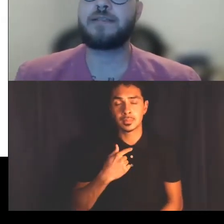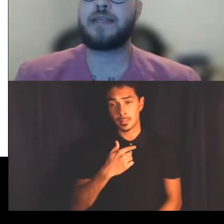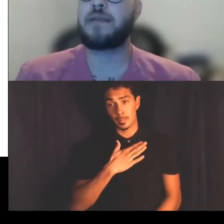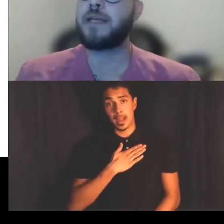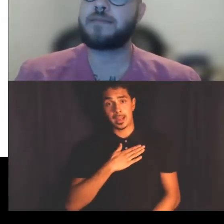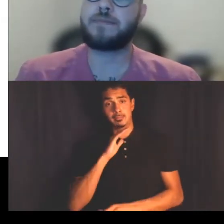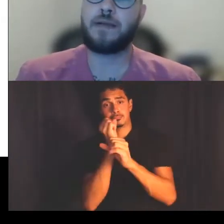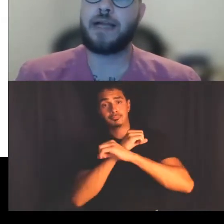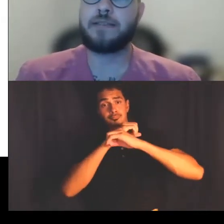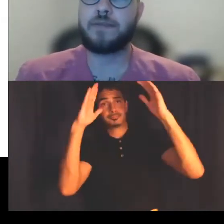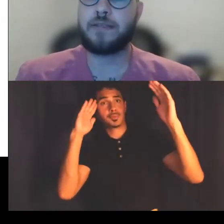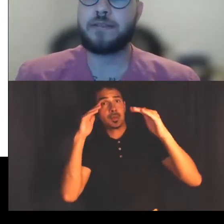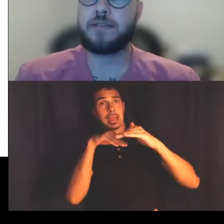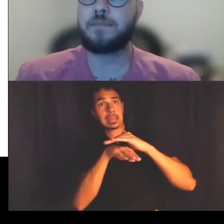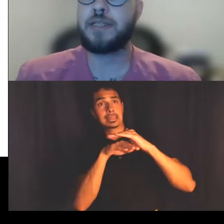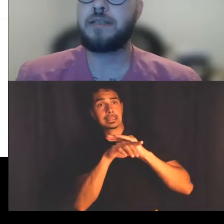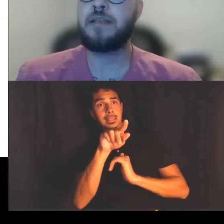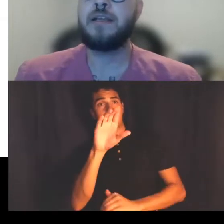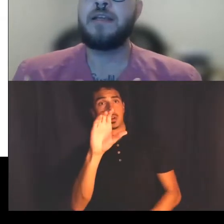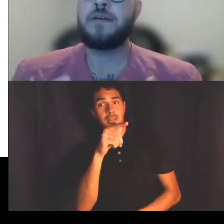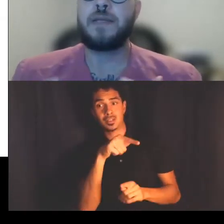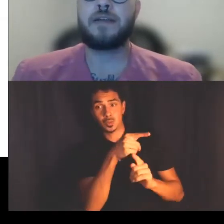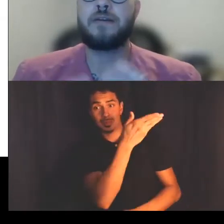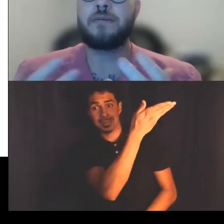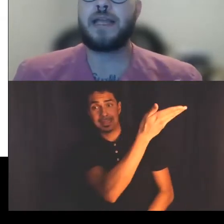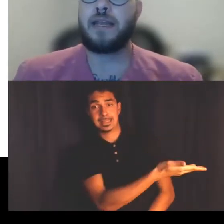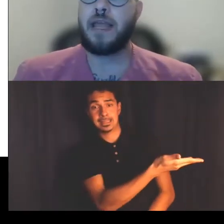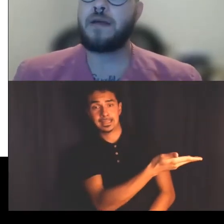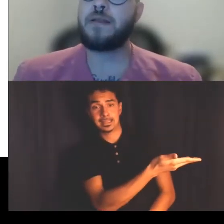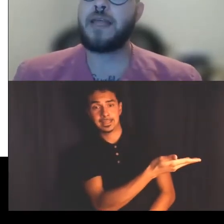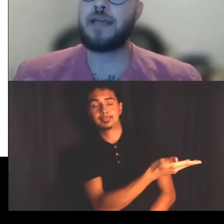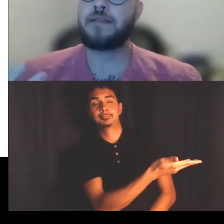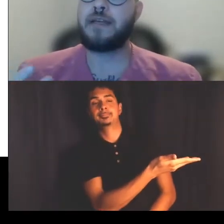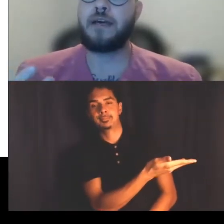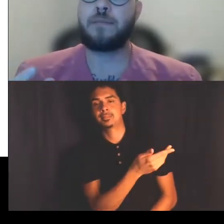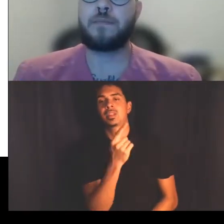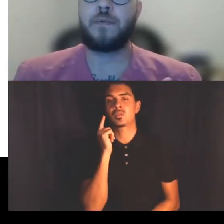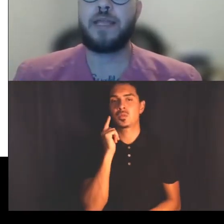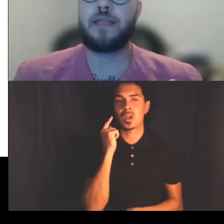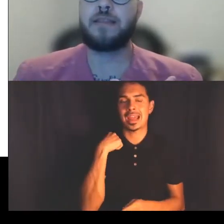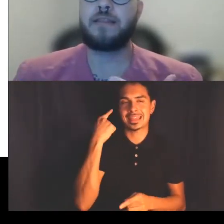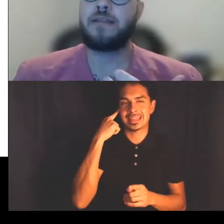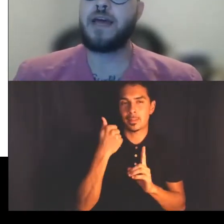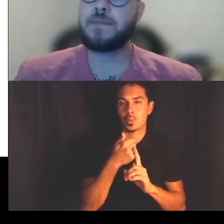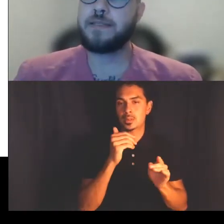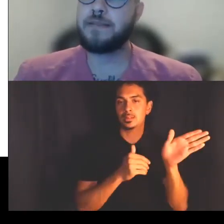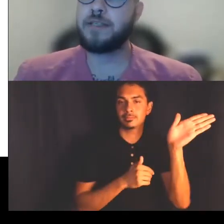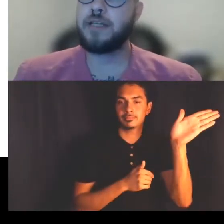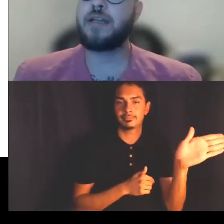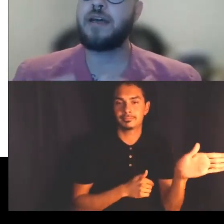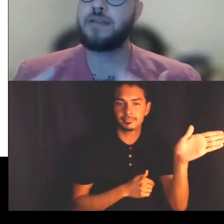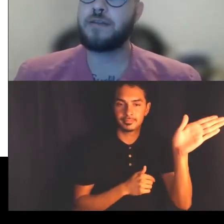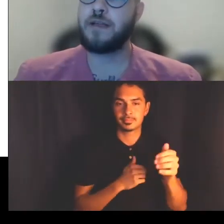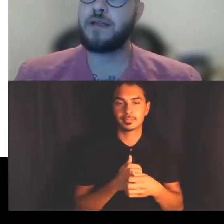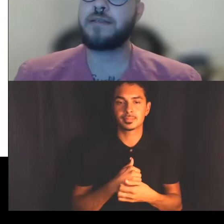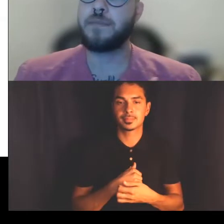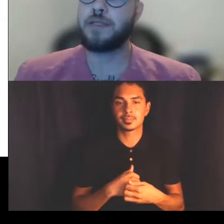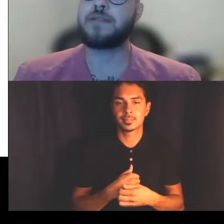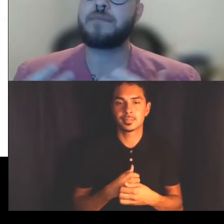the same as proactive contraception, we know right now that with the Dobbs decision and other laws and bills